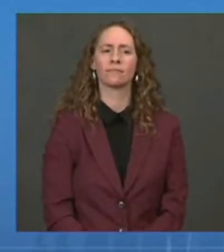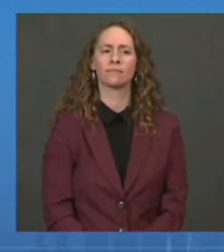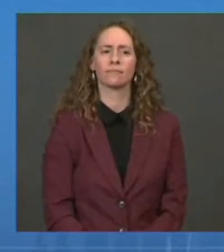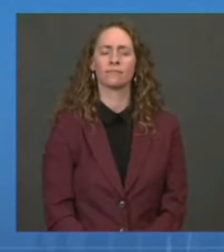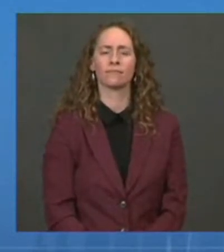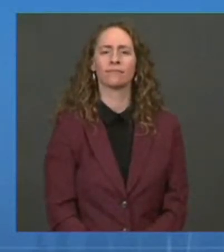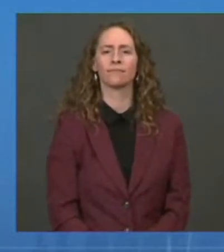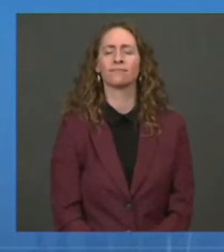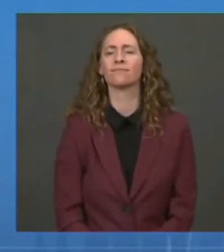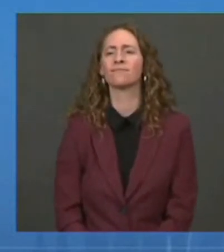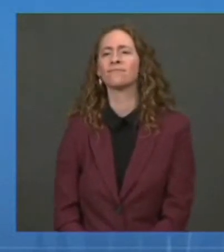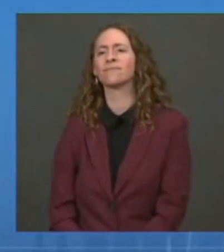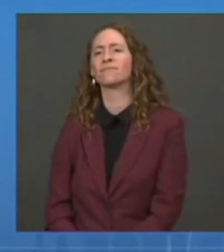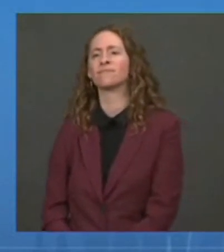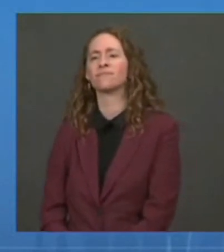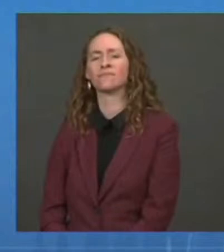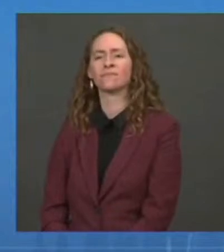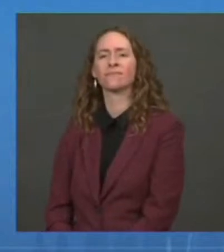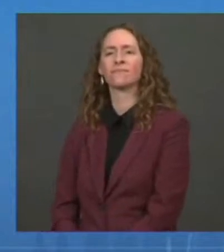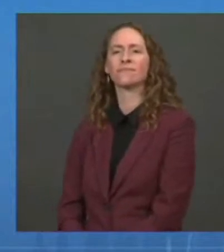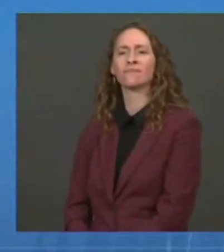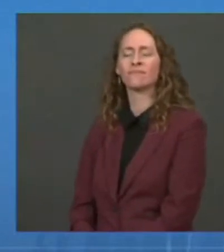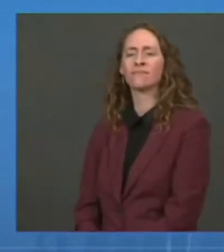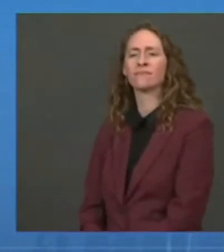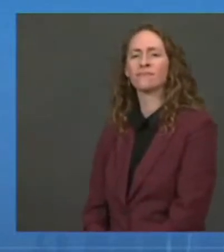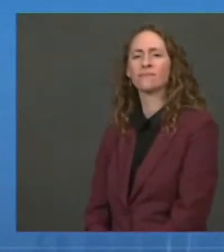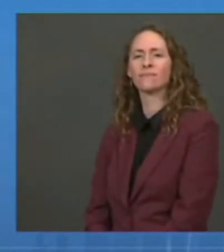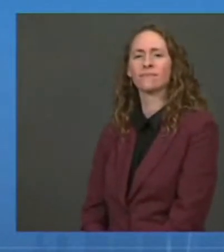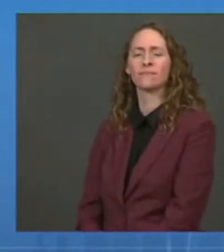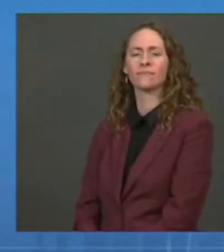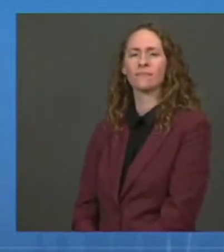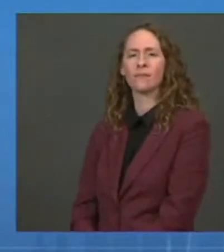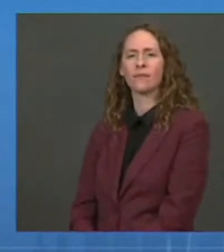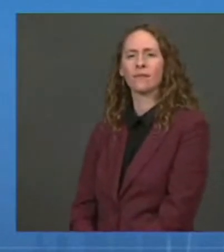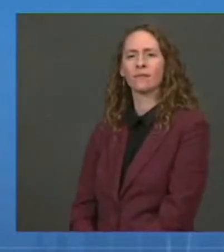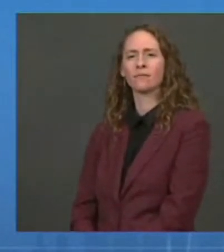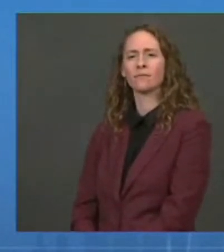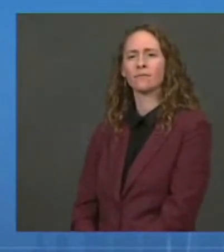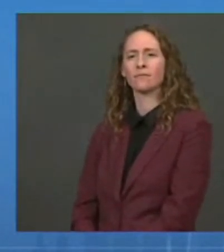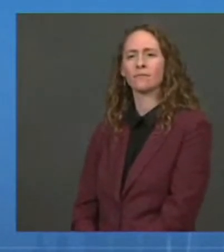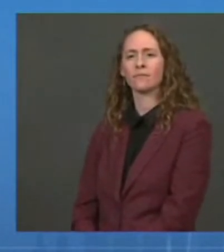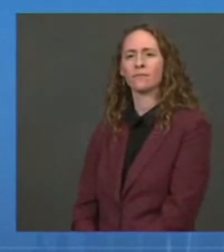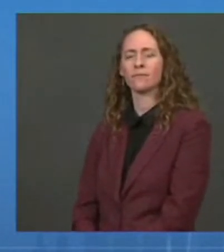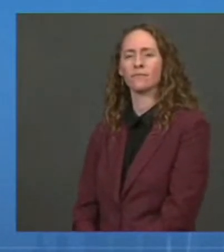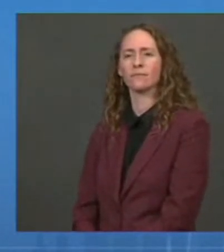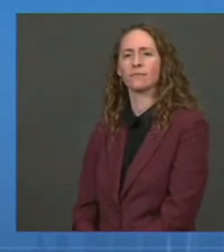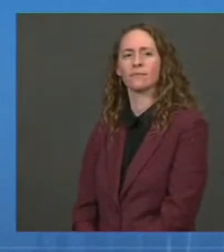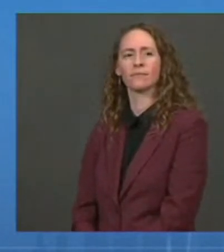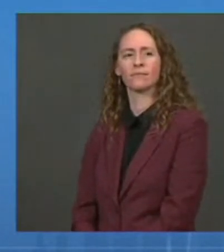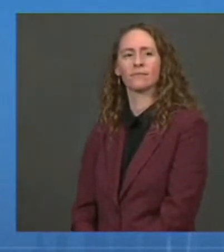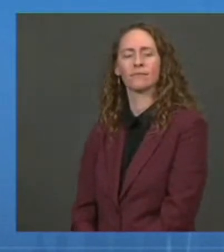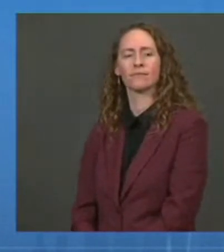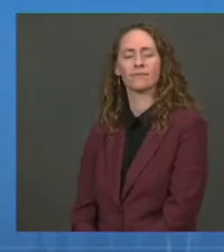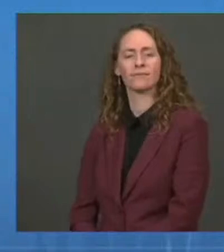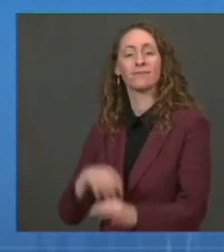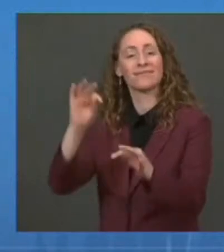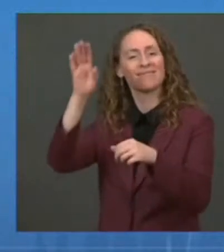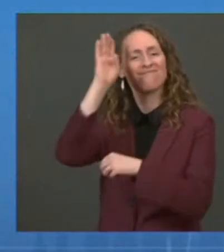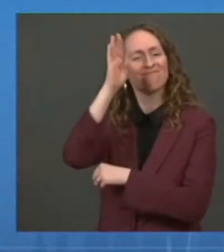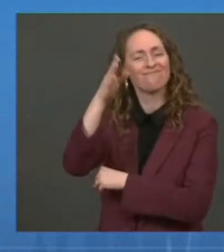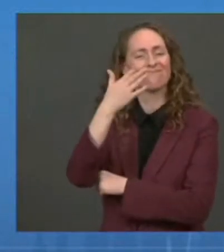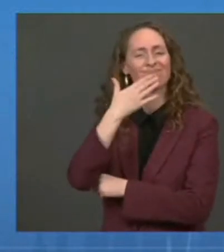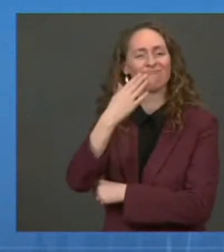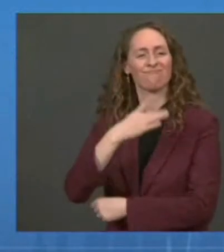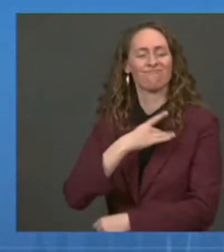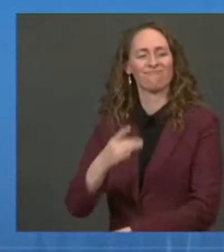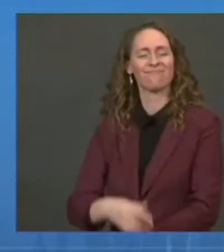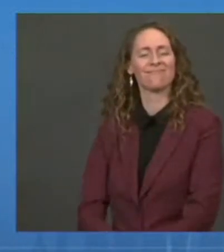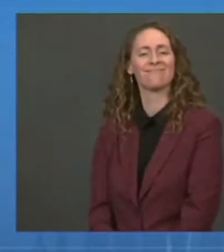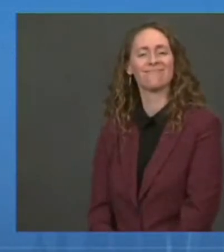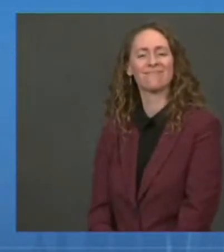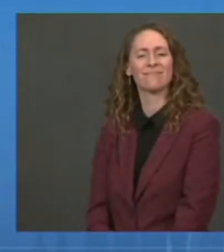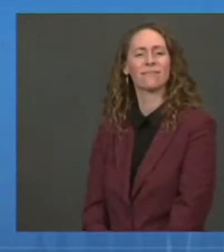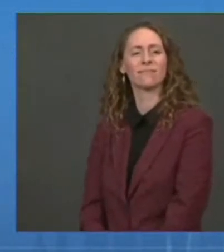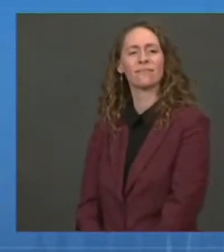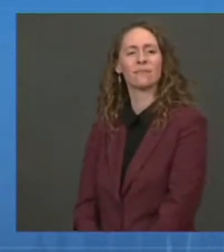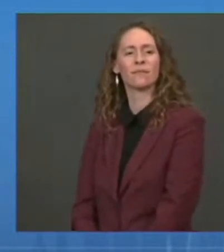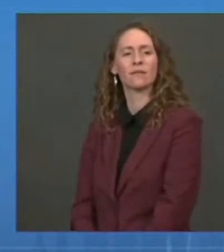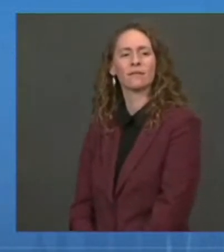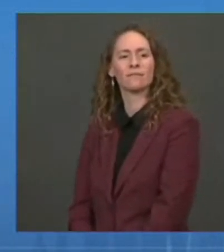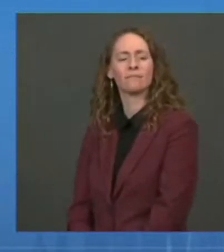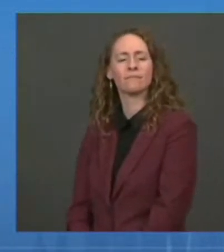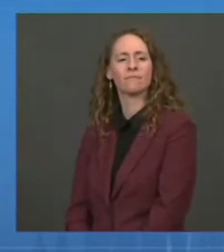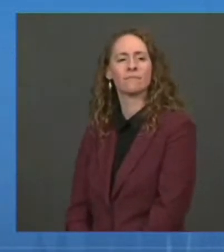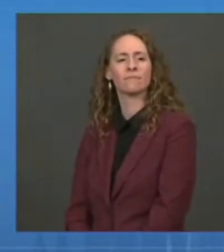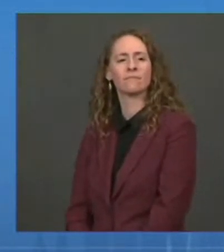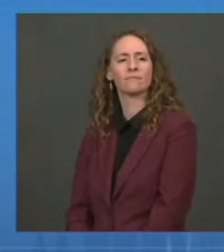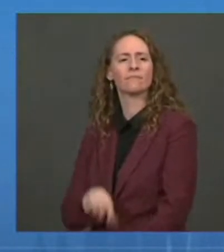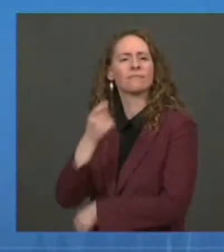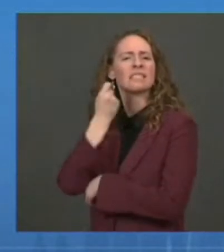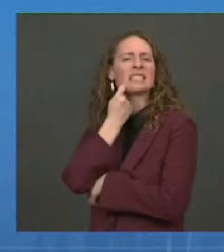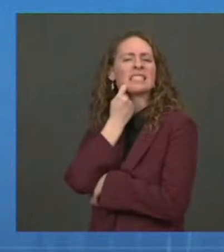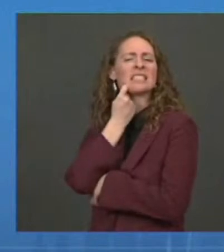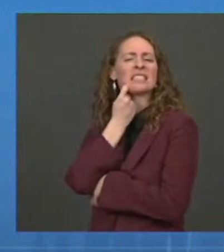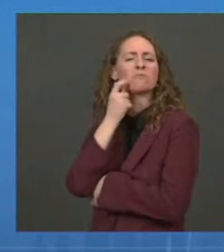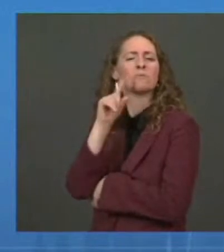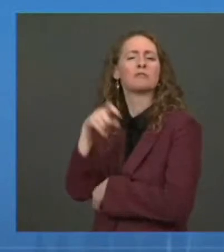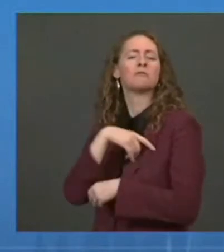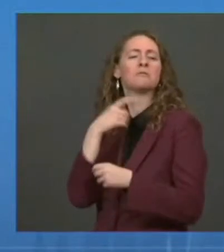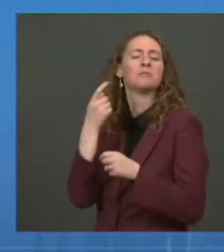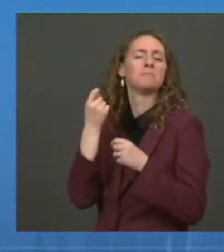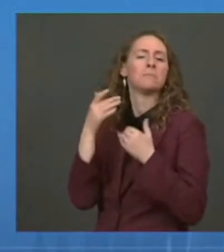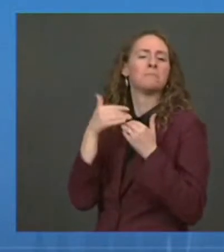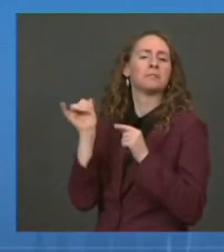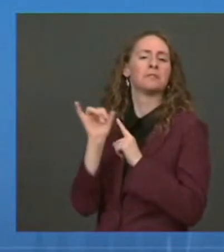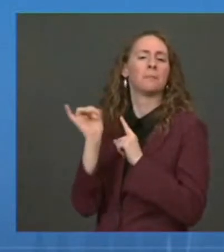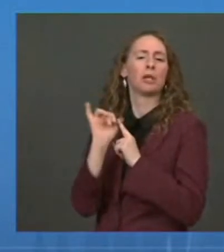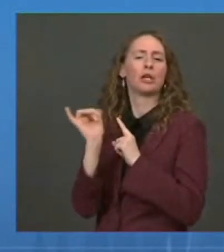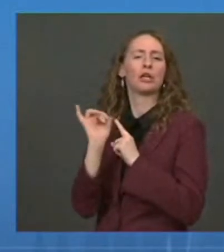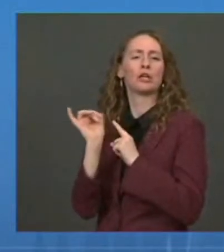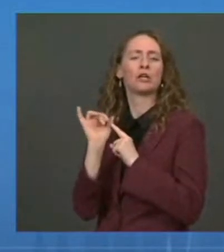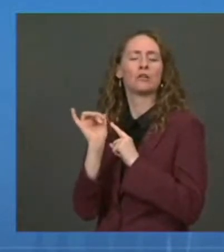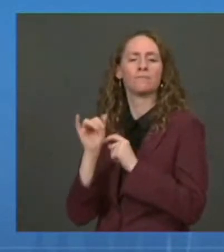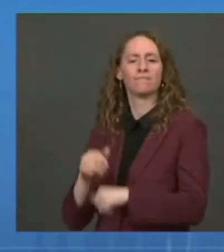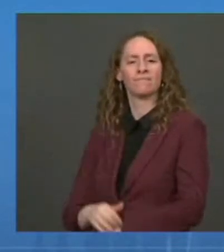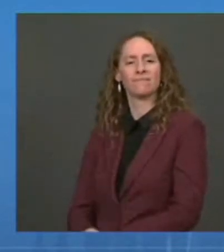NEXT FEW WEEKS.